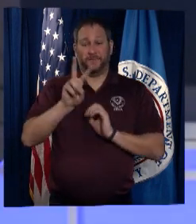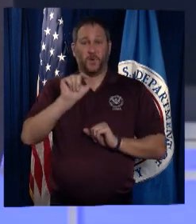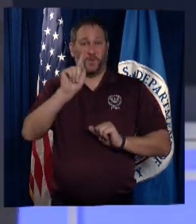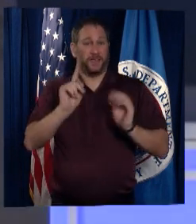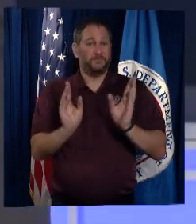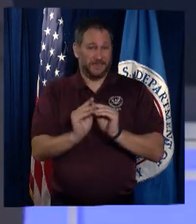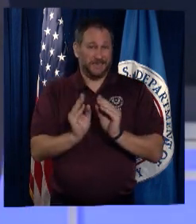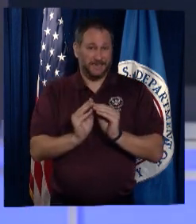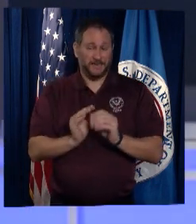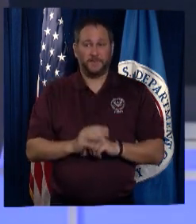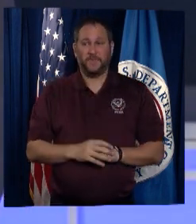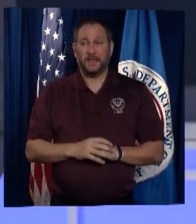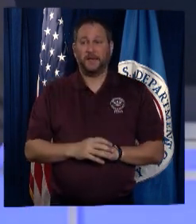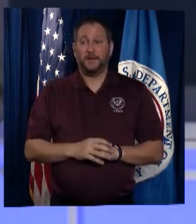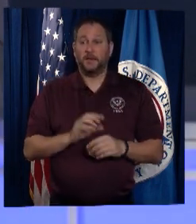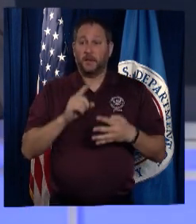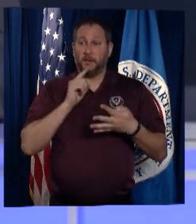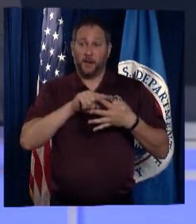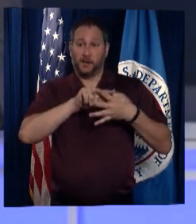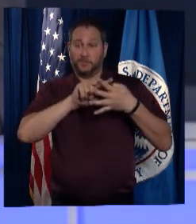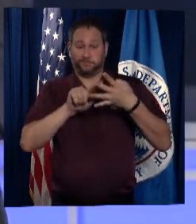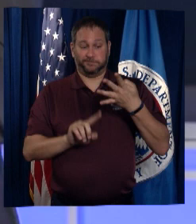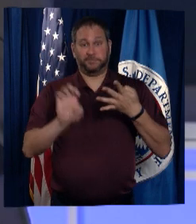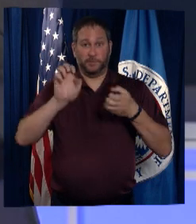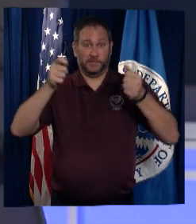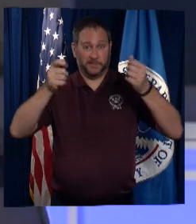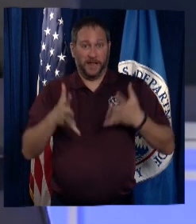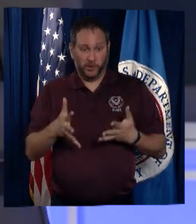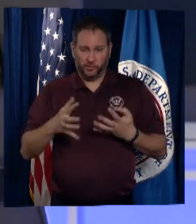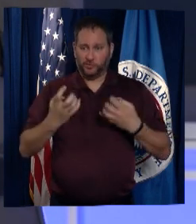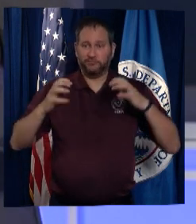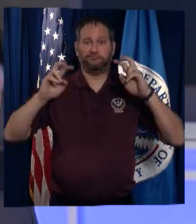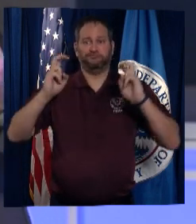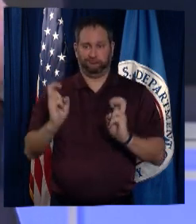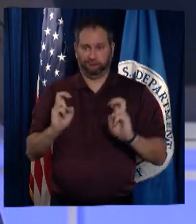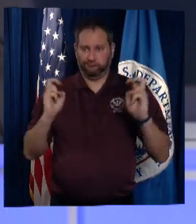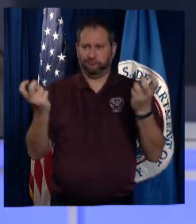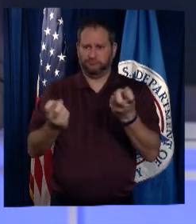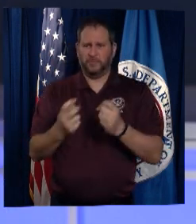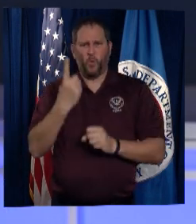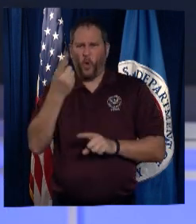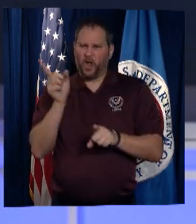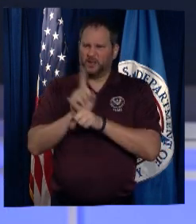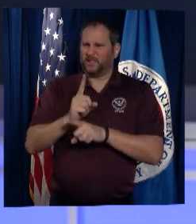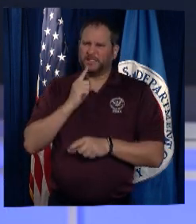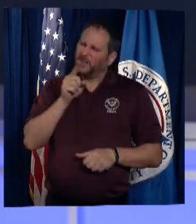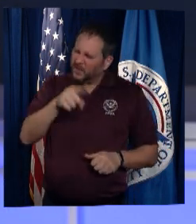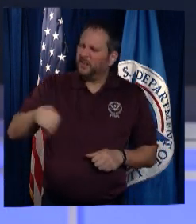point of contact." I shook my head and he asked "Why?". I replied, "There are four